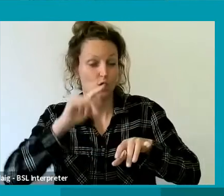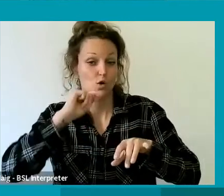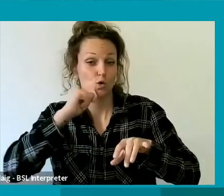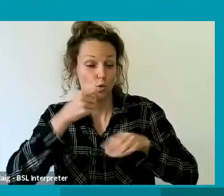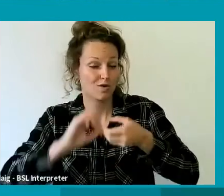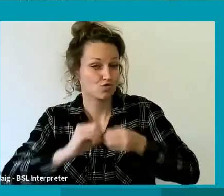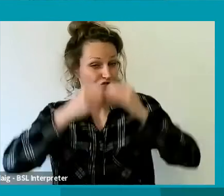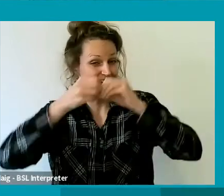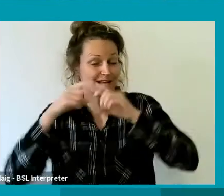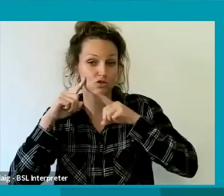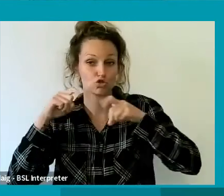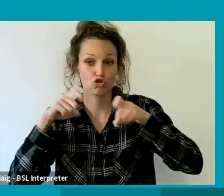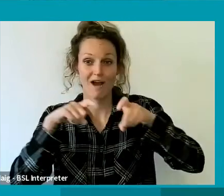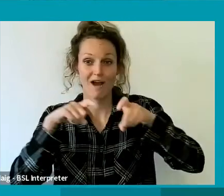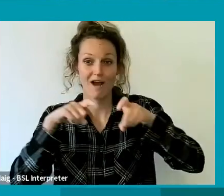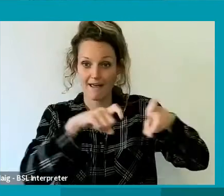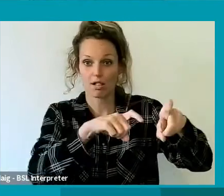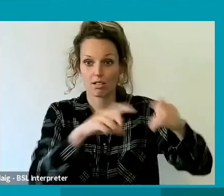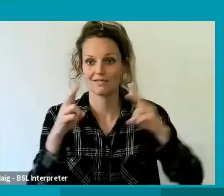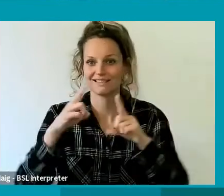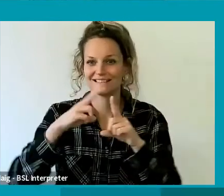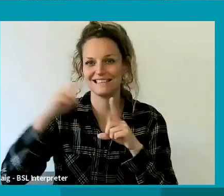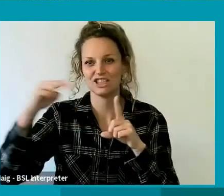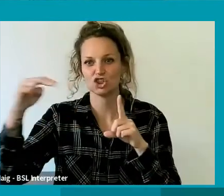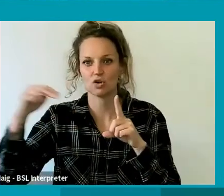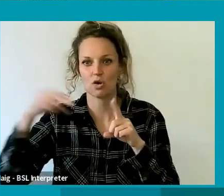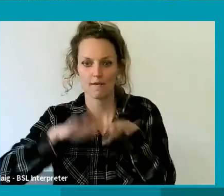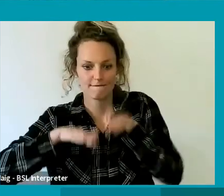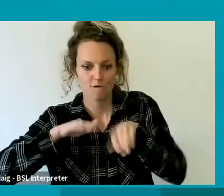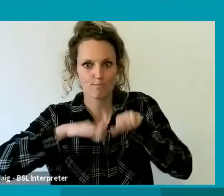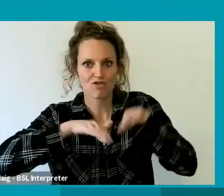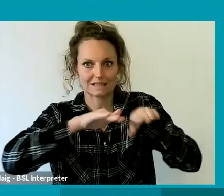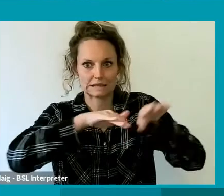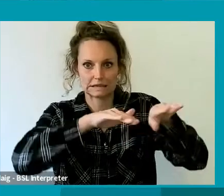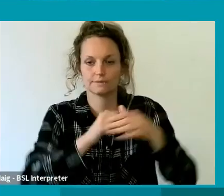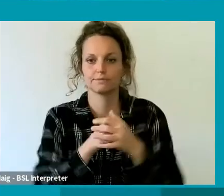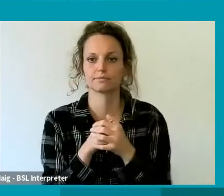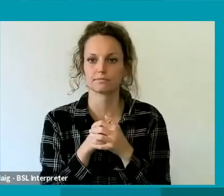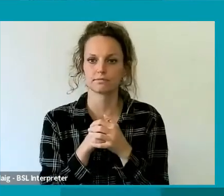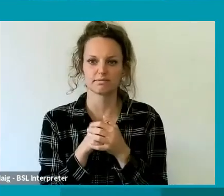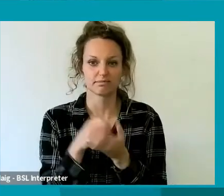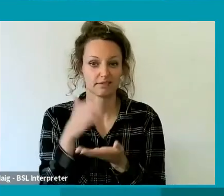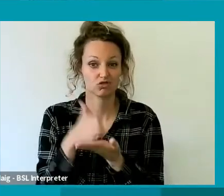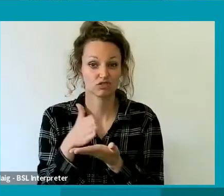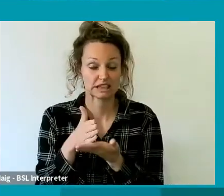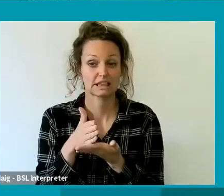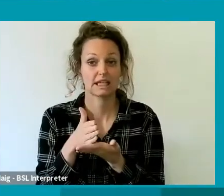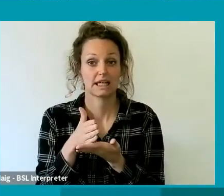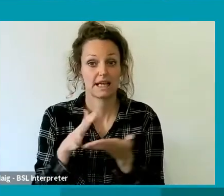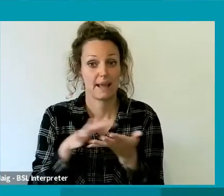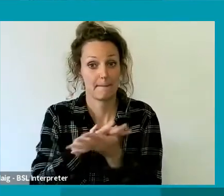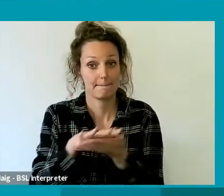Toby? Absolutely yeah. So basically you know it's up to you in terms of how you manage your brand.